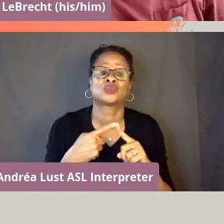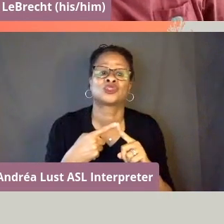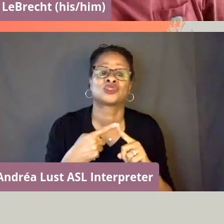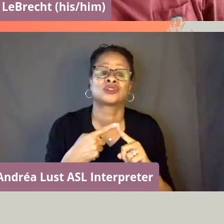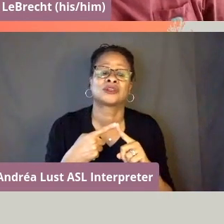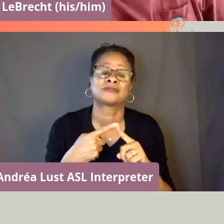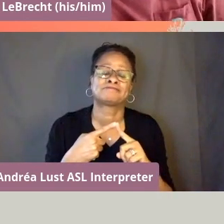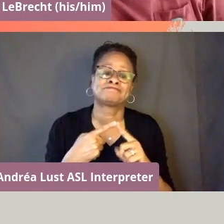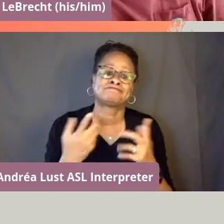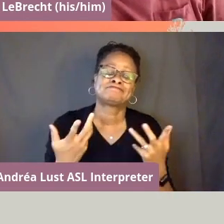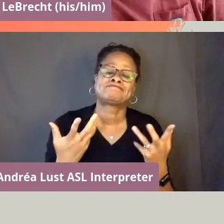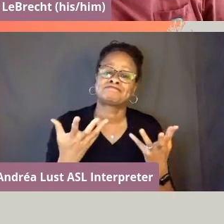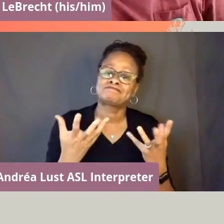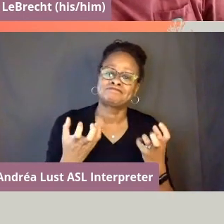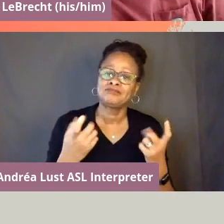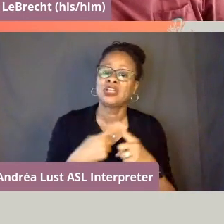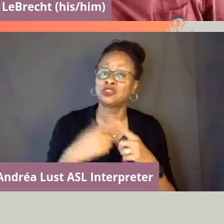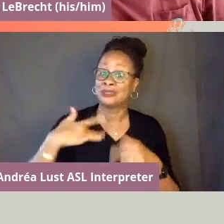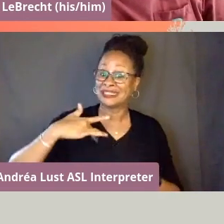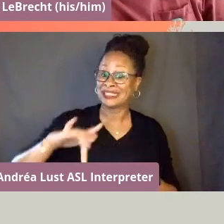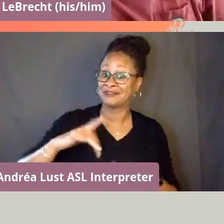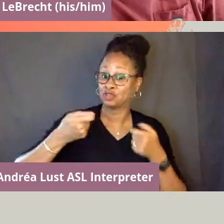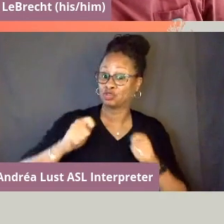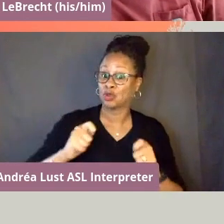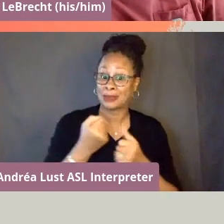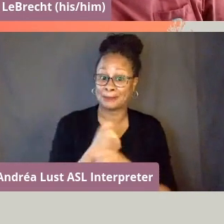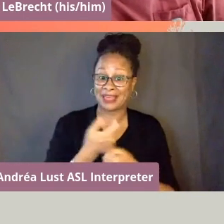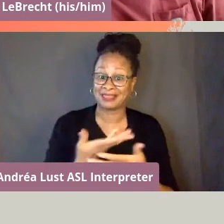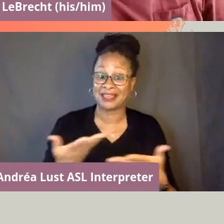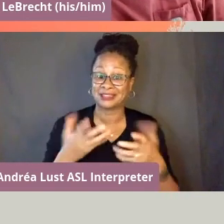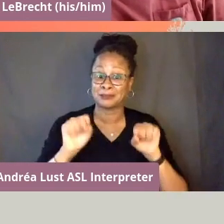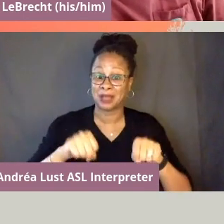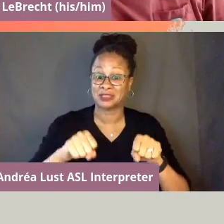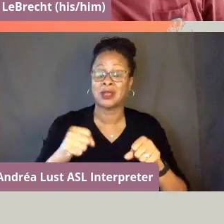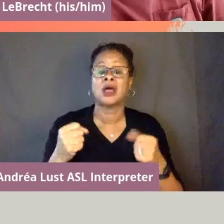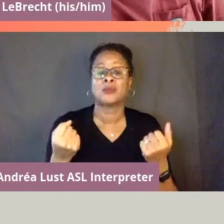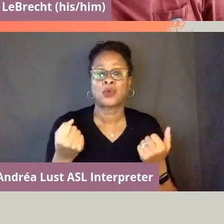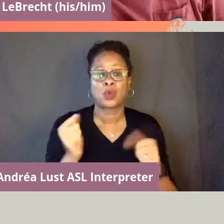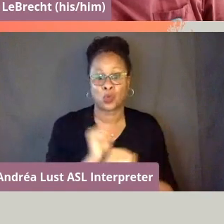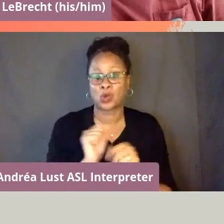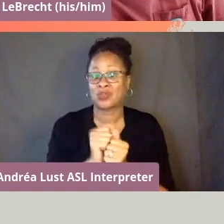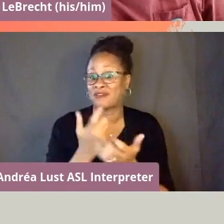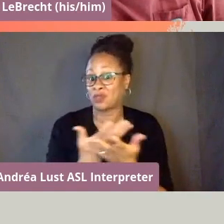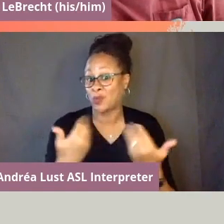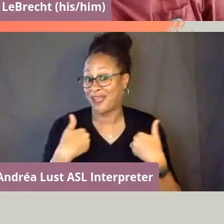and we want to be sensitive to try and making things possible, so we work with, sometimes, what we have.